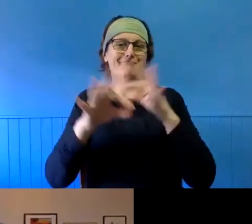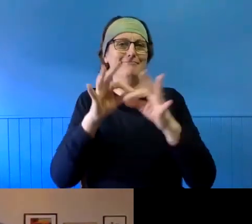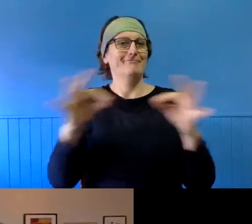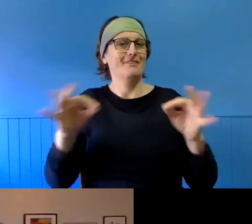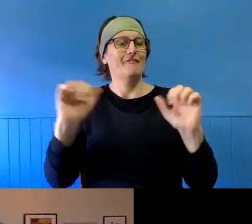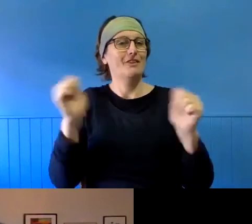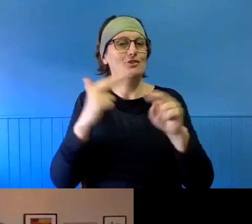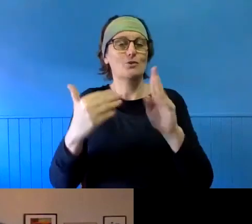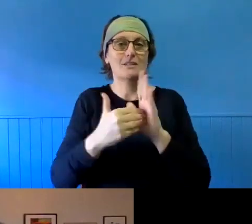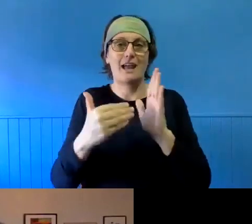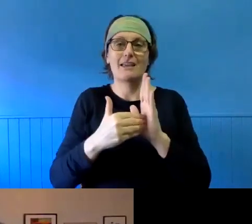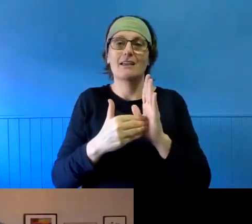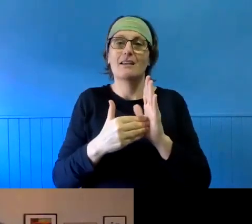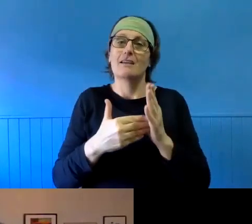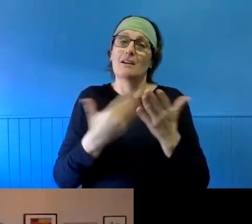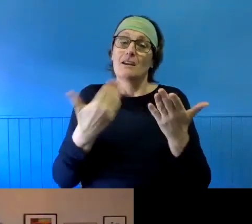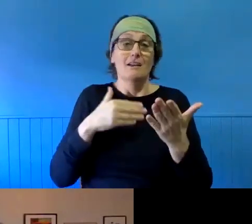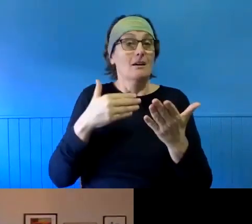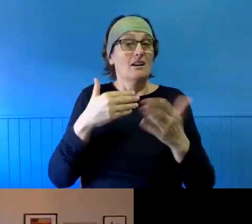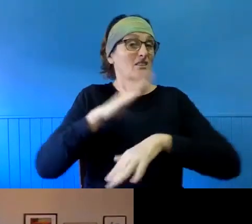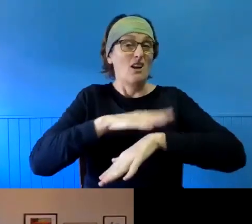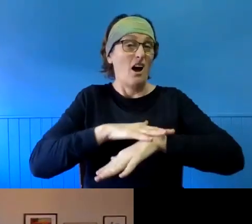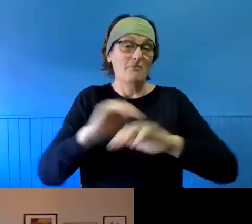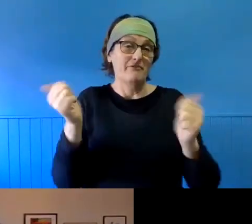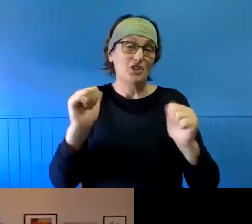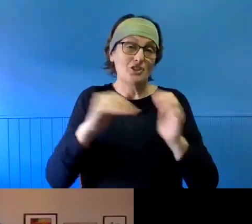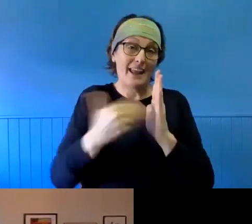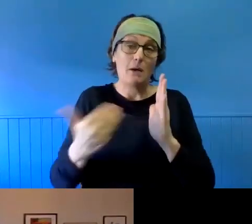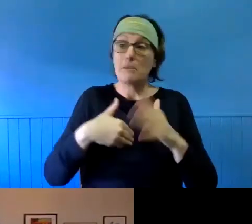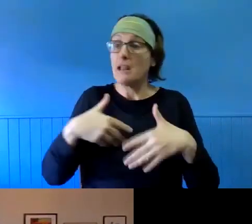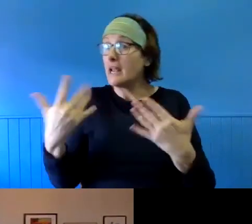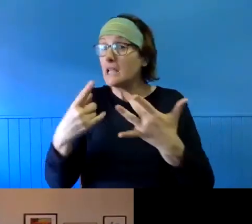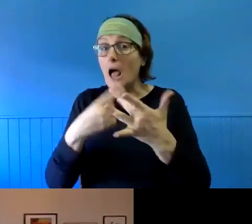definitely run out of time. If you still have questions and you'd like